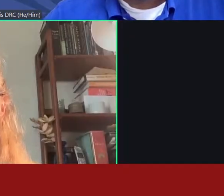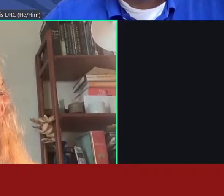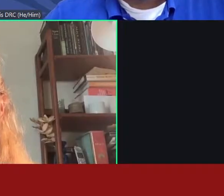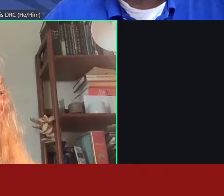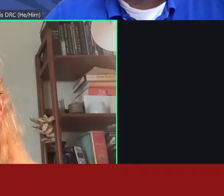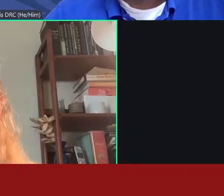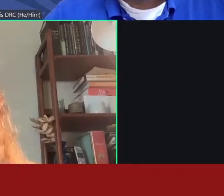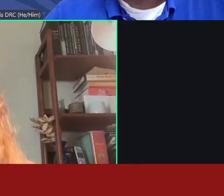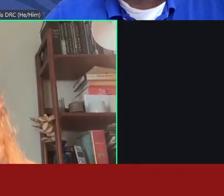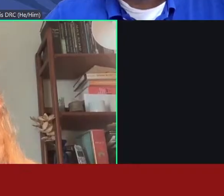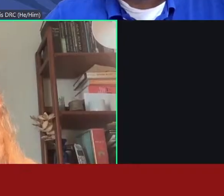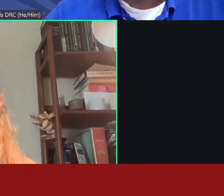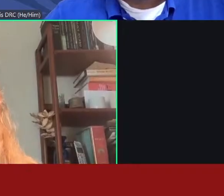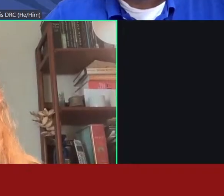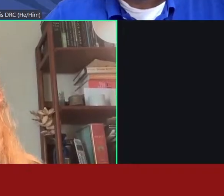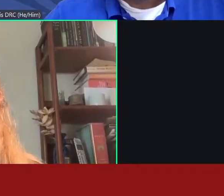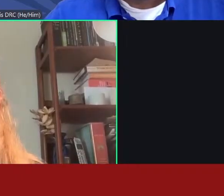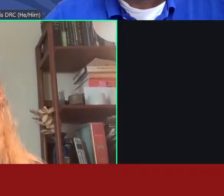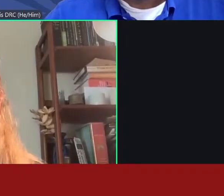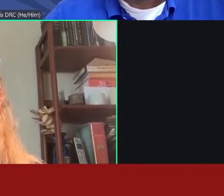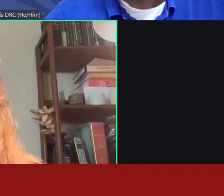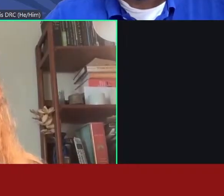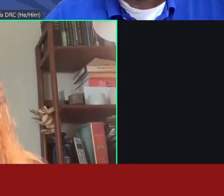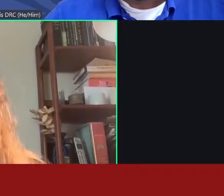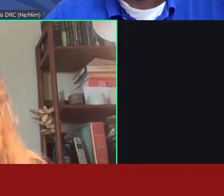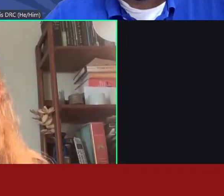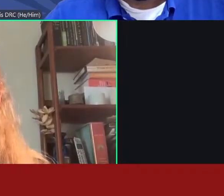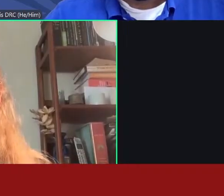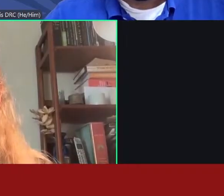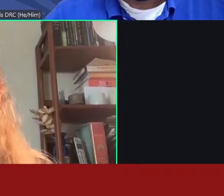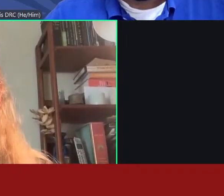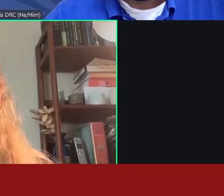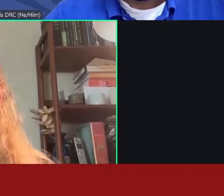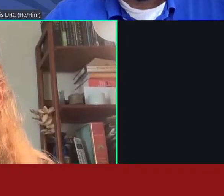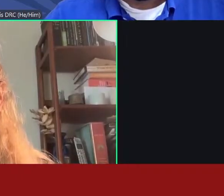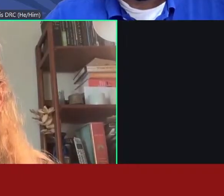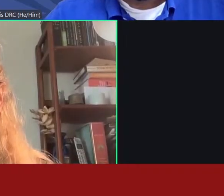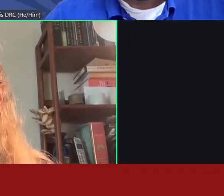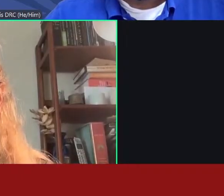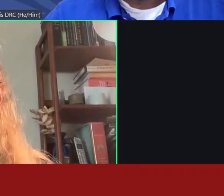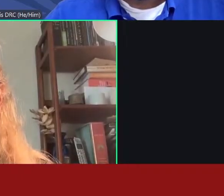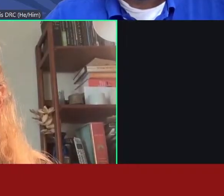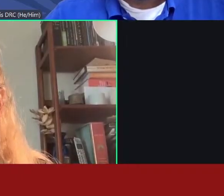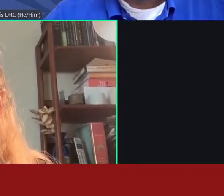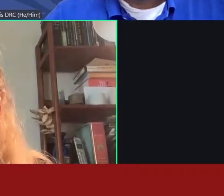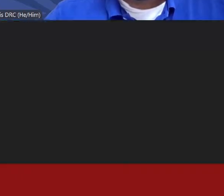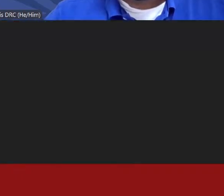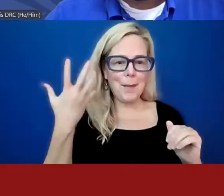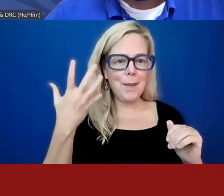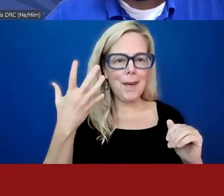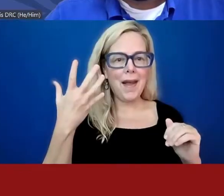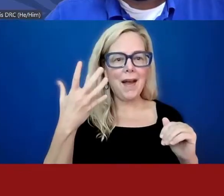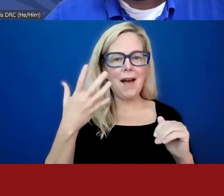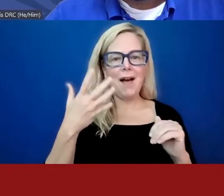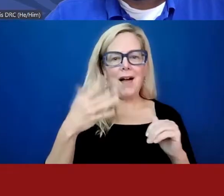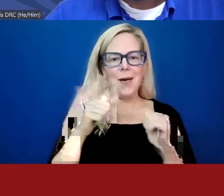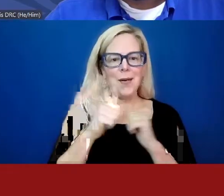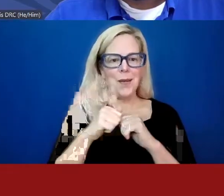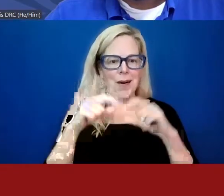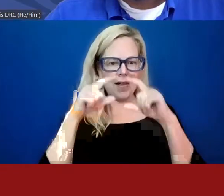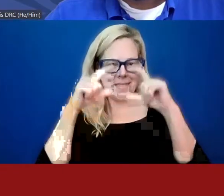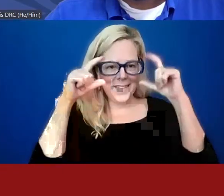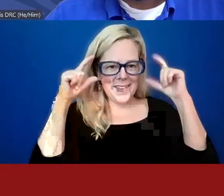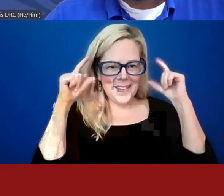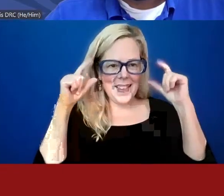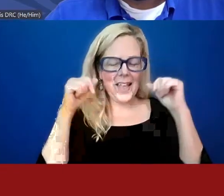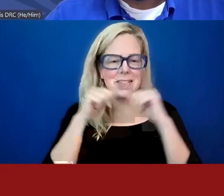slightly messy. Um, I'm very pale and I'm wearing glasses, blue rims. Um, I am not a clinician. I'm